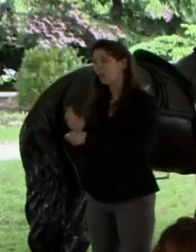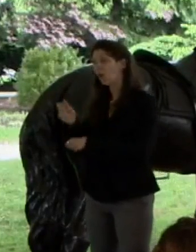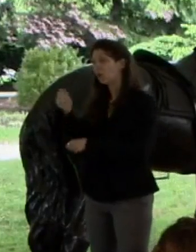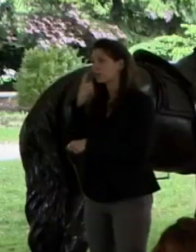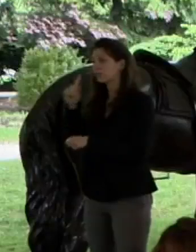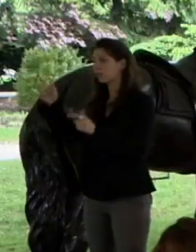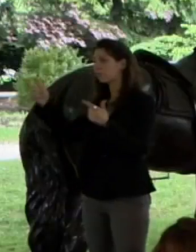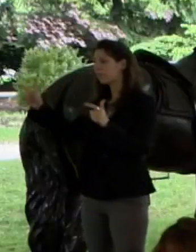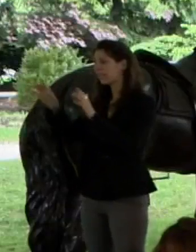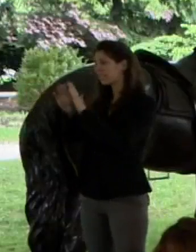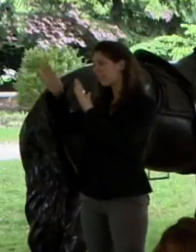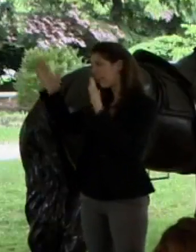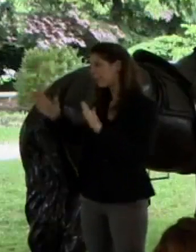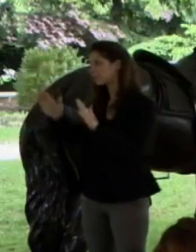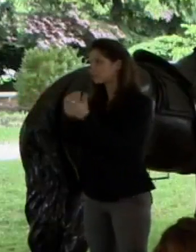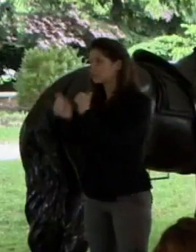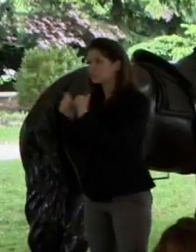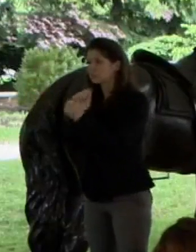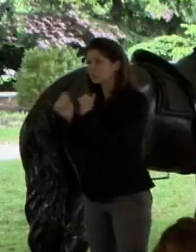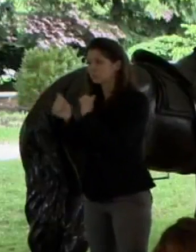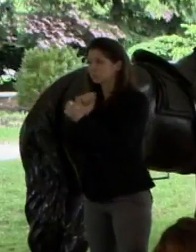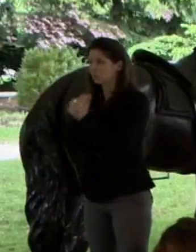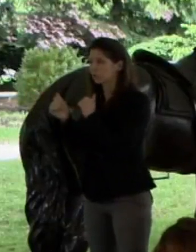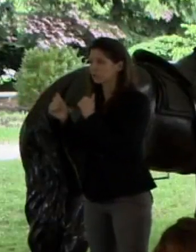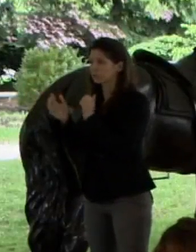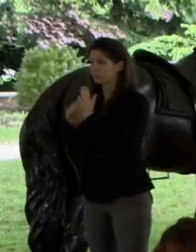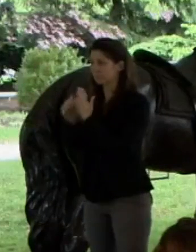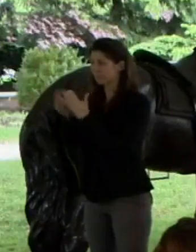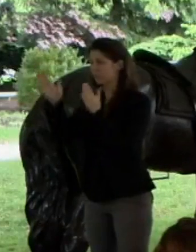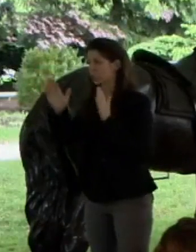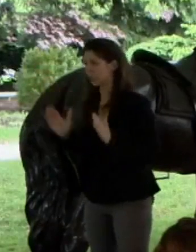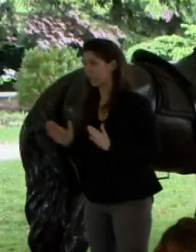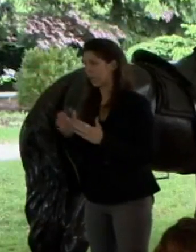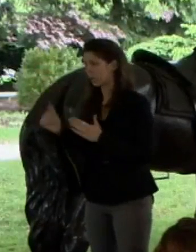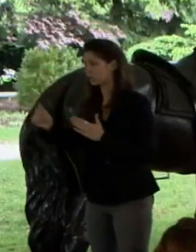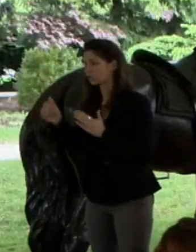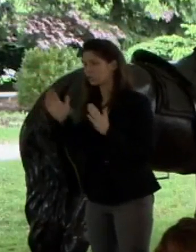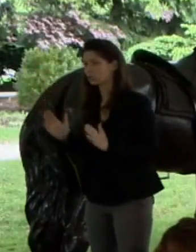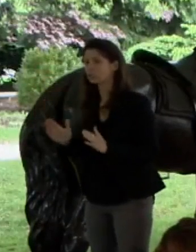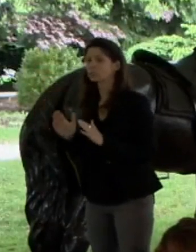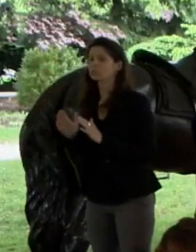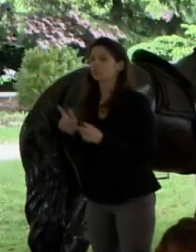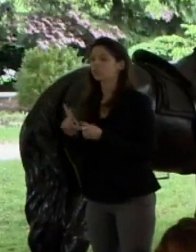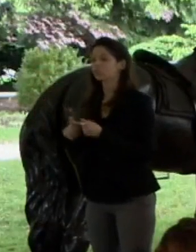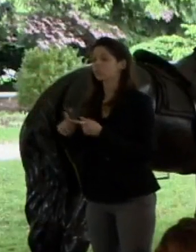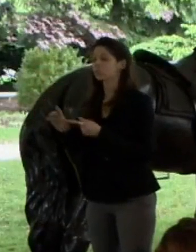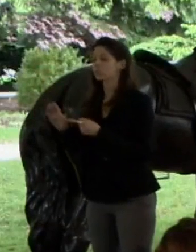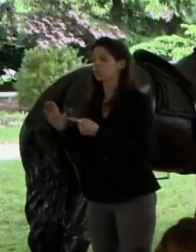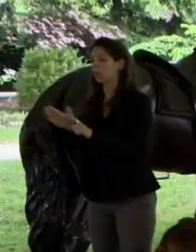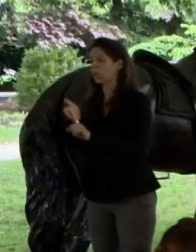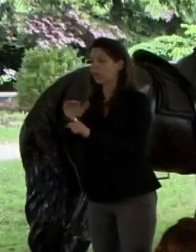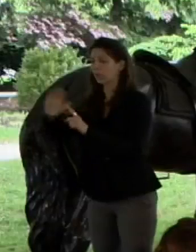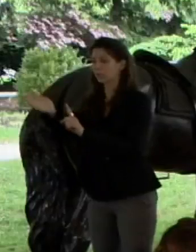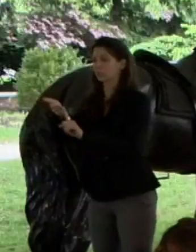JOB AS SOMETHING WORKING FOR THE PEOPLE AND SECONDLY IT IS A LITTLE BIT HARDER FOR THE BIG